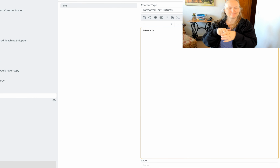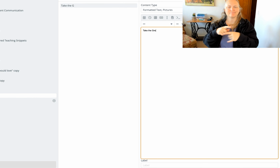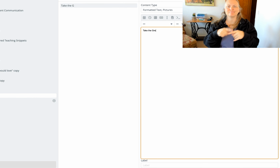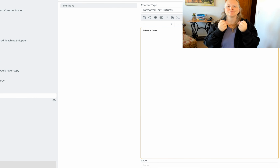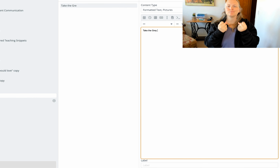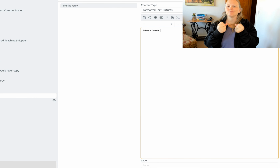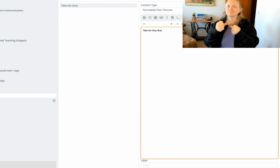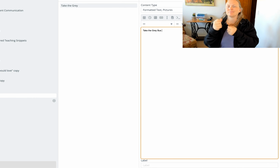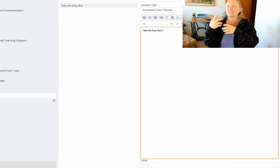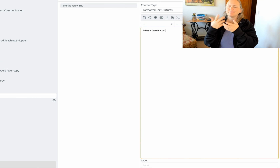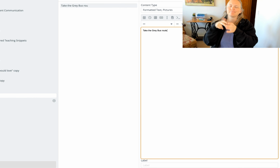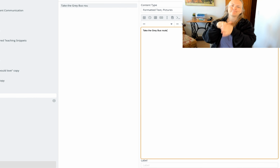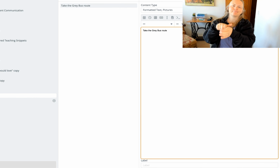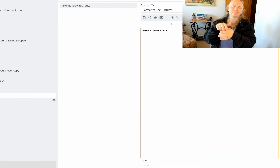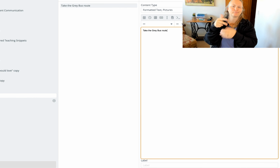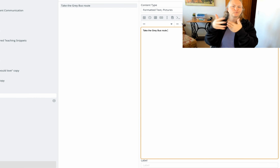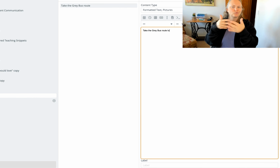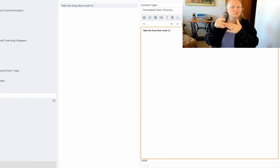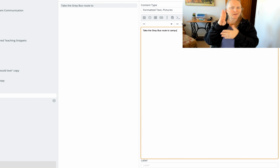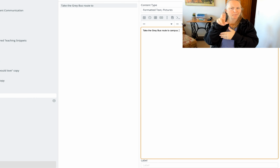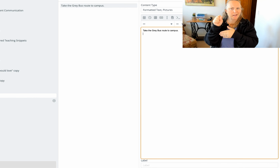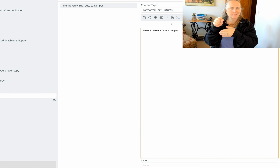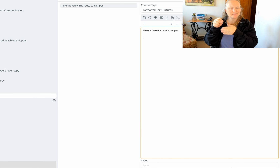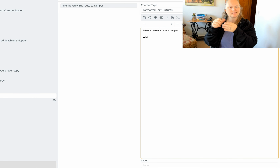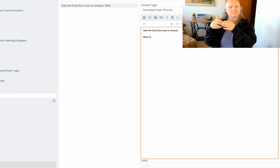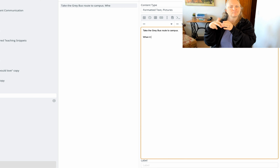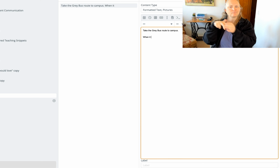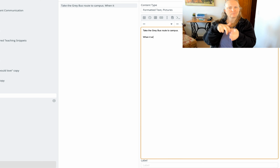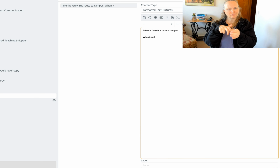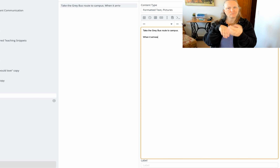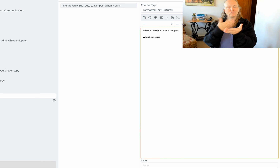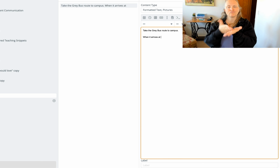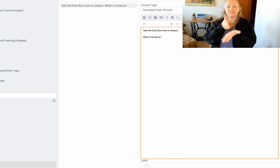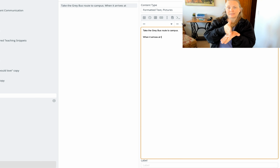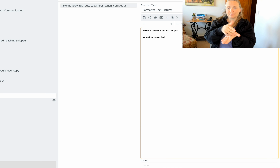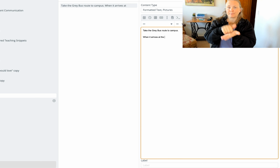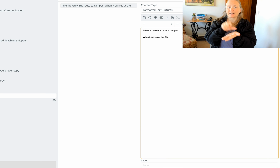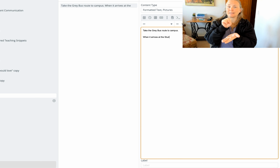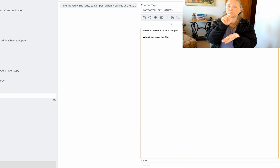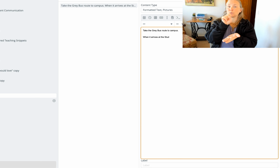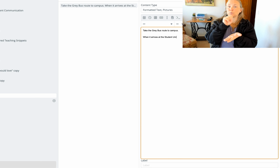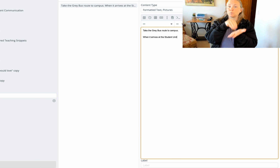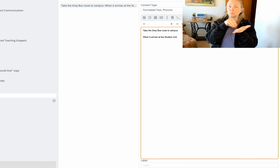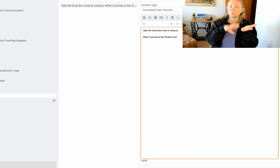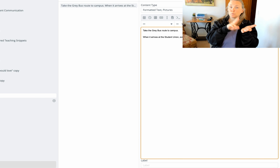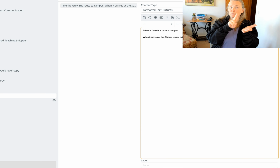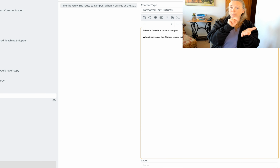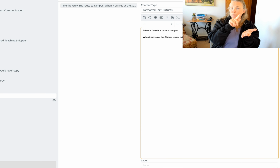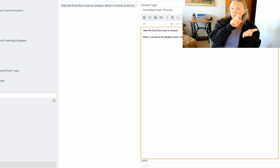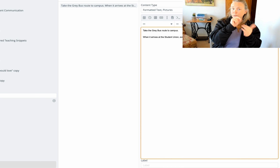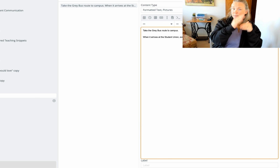Take the gray bus route to campus. when it arrives at the student, union exit the bus.